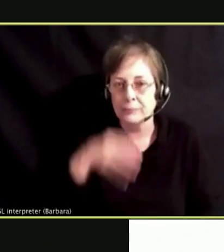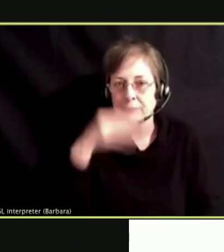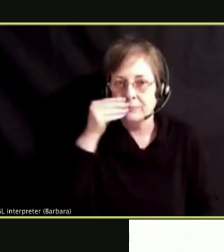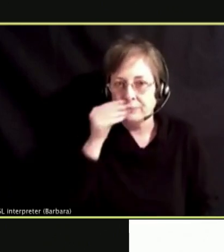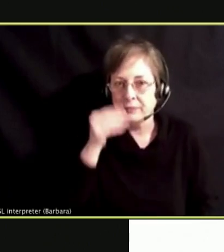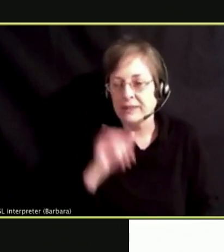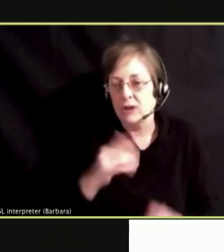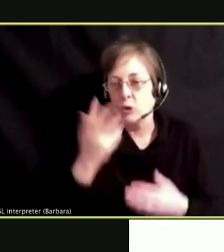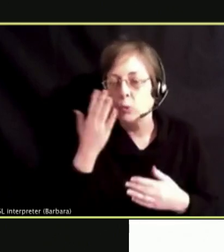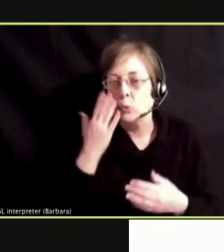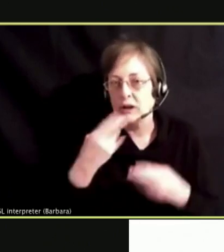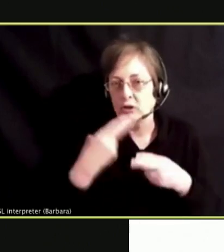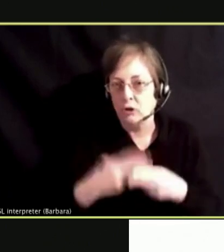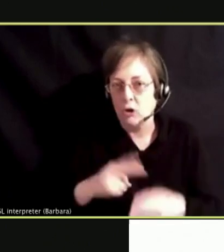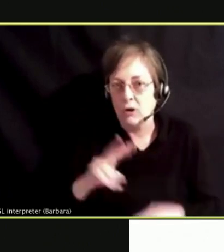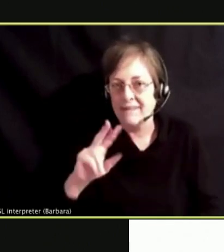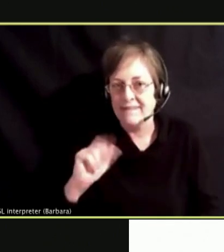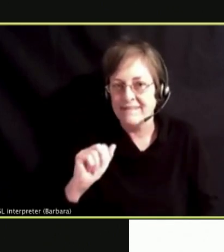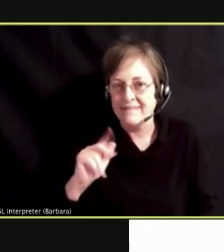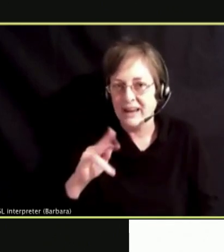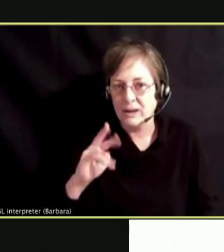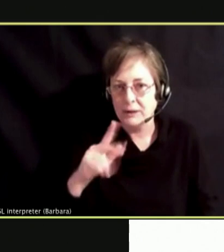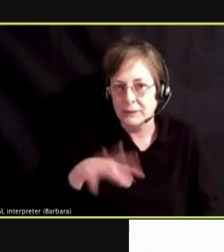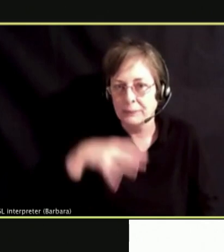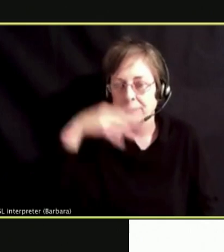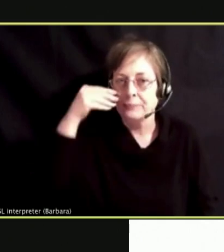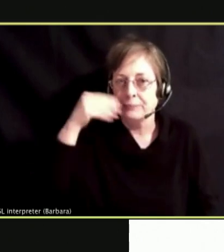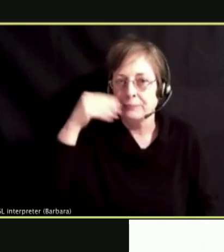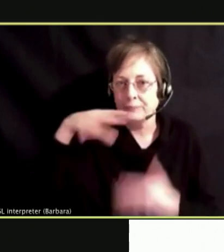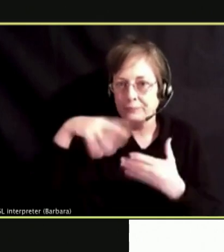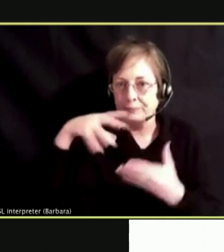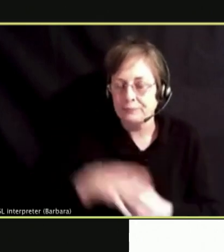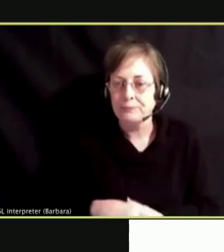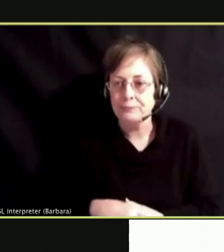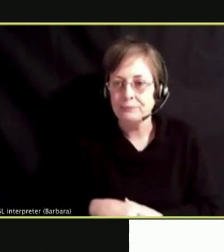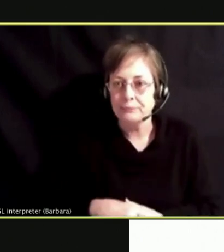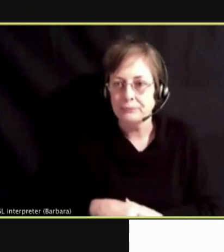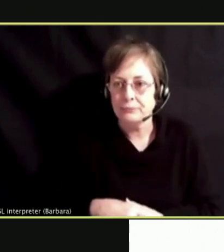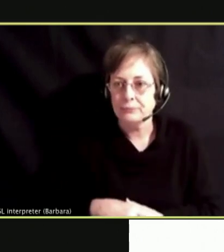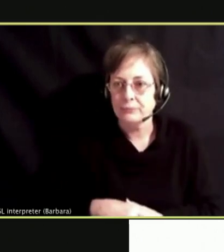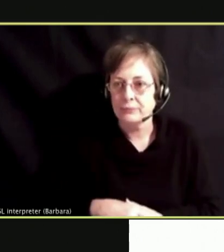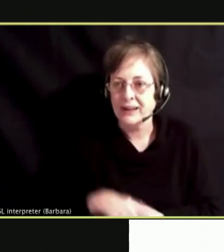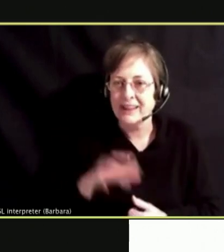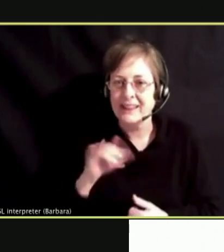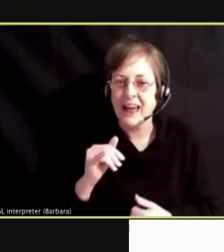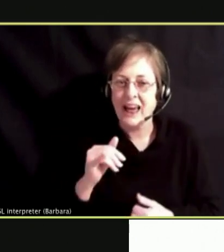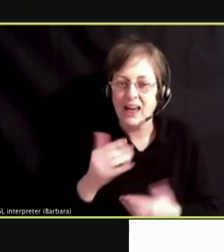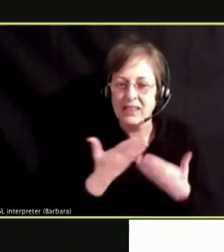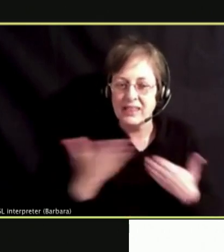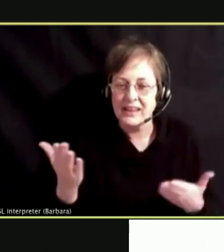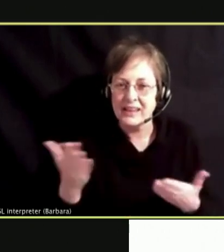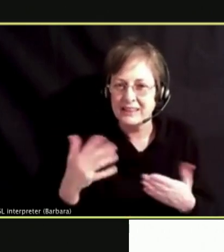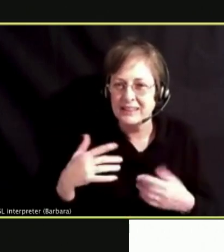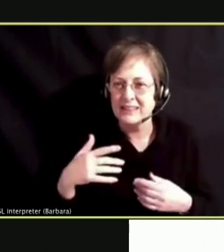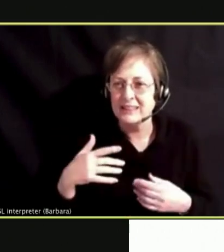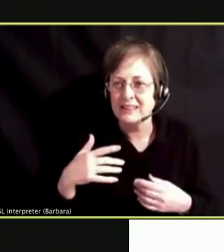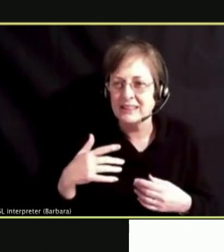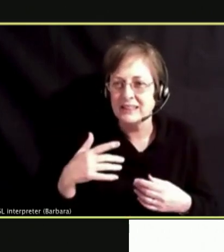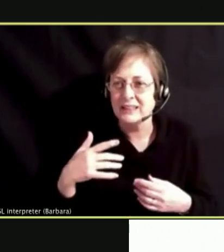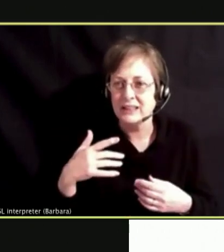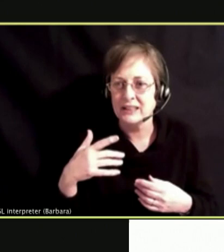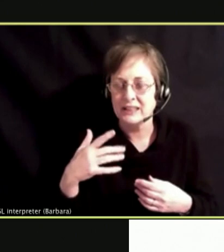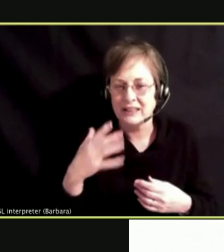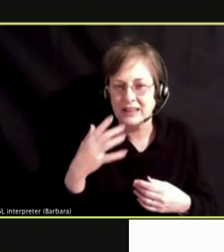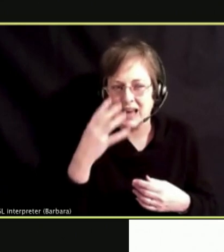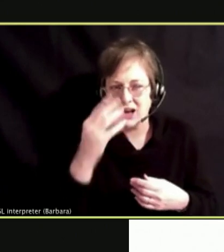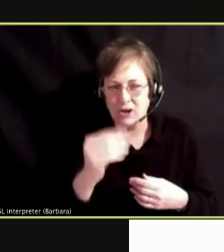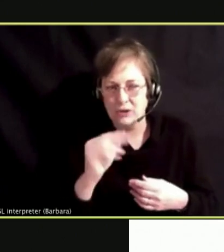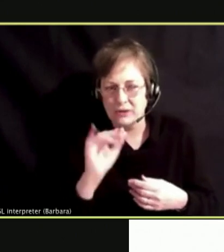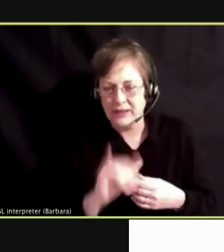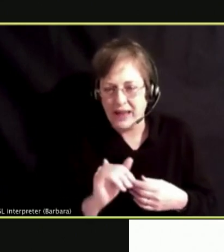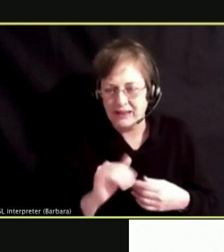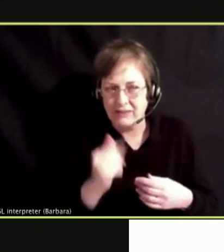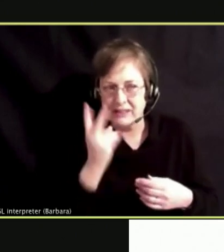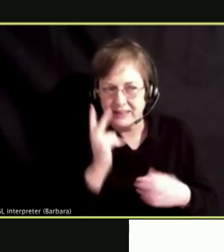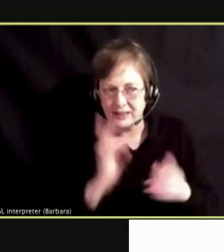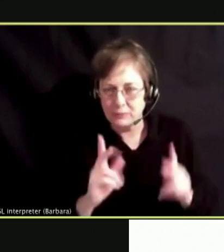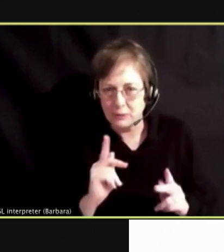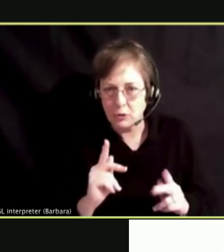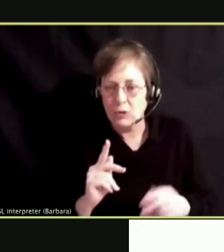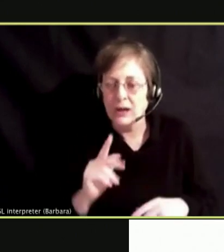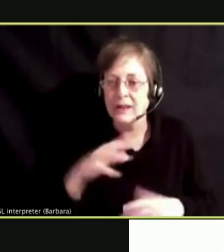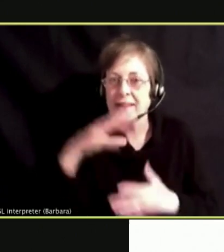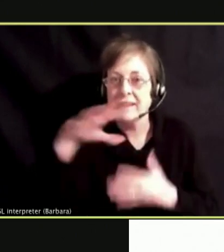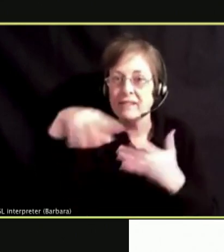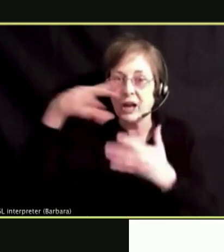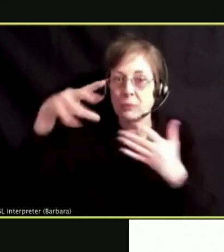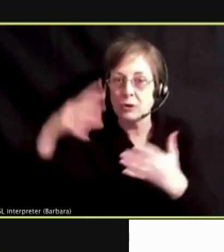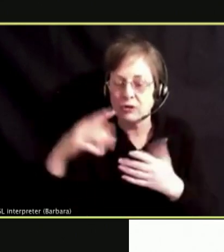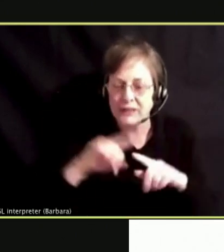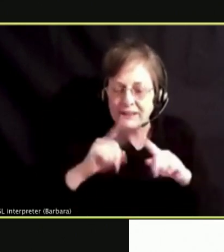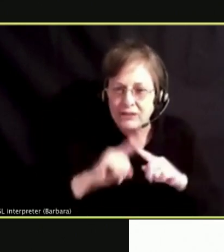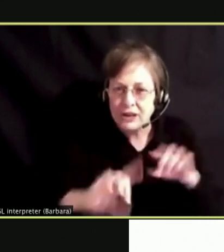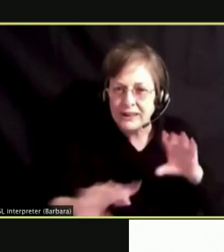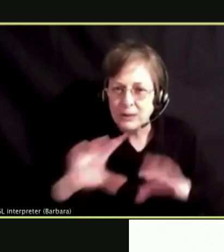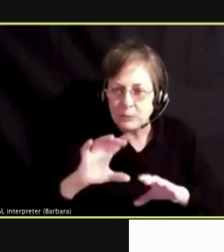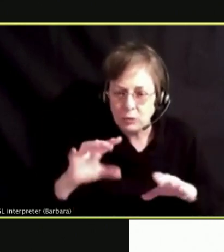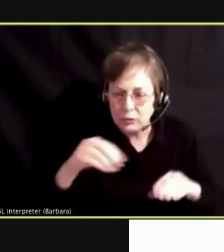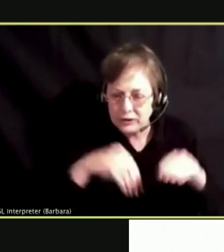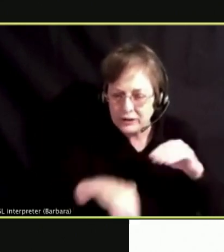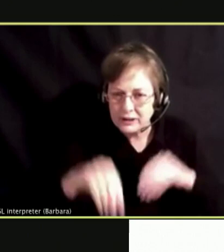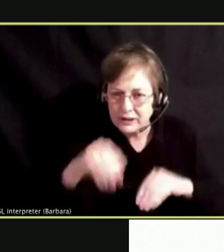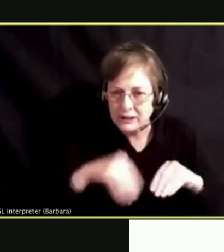IN THE NOT STUFF THAT COMES OUT IS THE VAPER OF ALL THE CHEMICALS BEING CONSUMED THROUGH